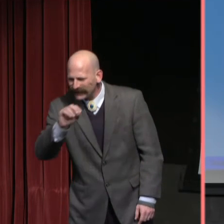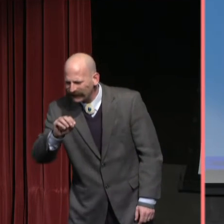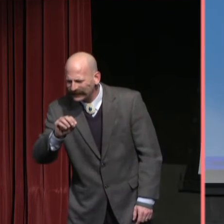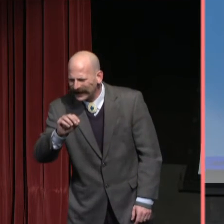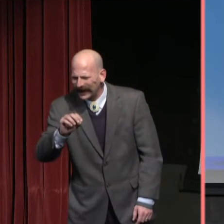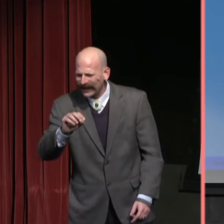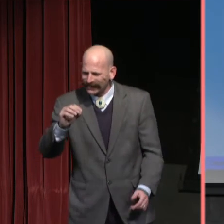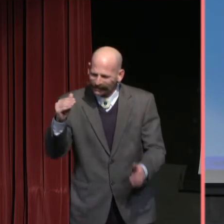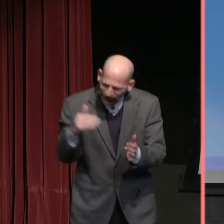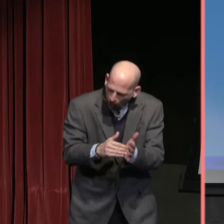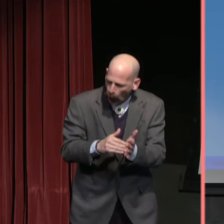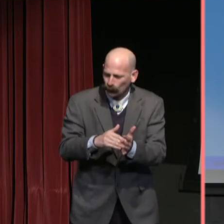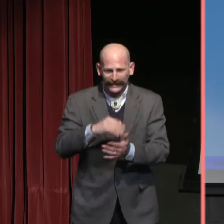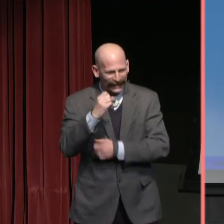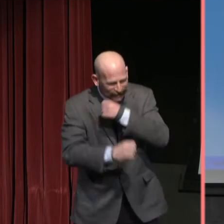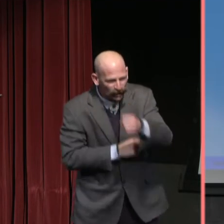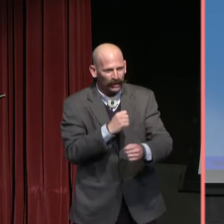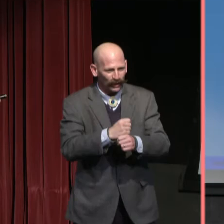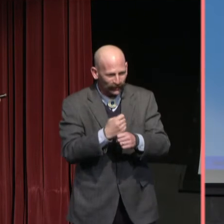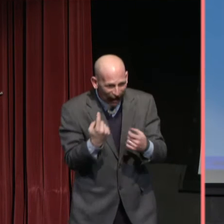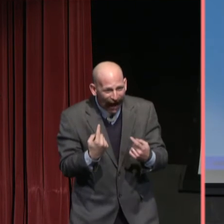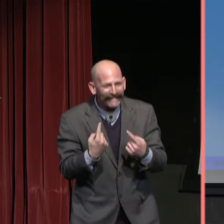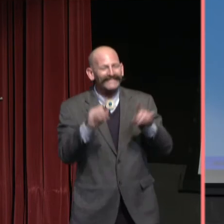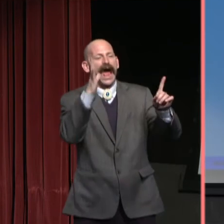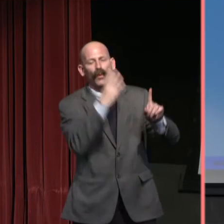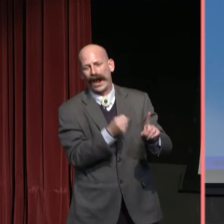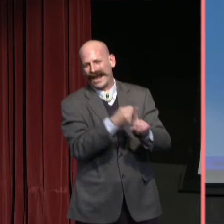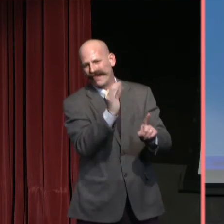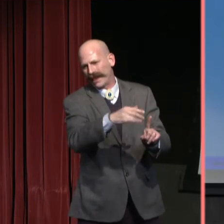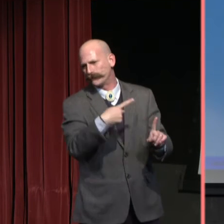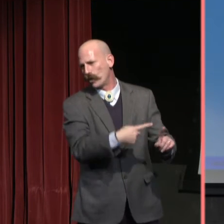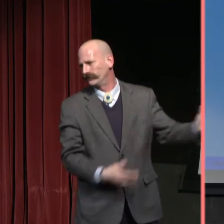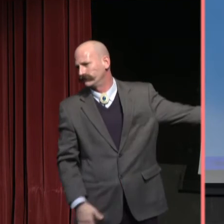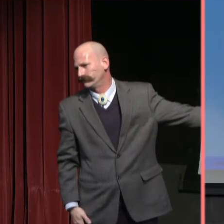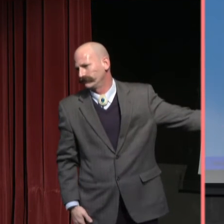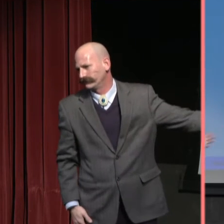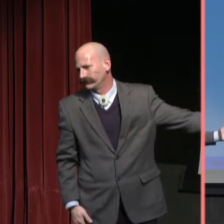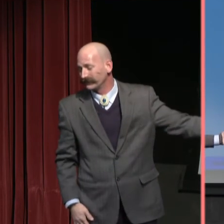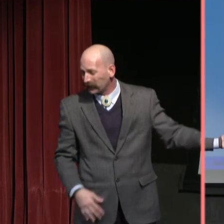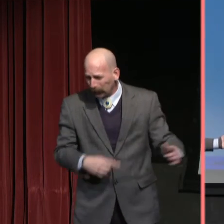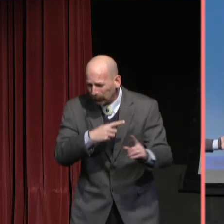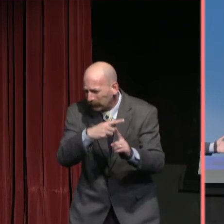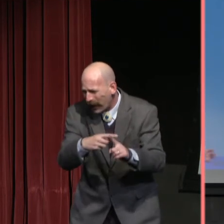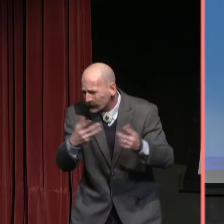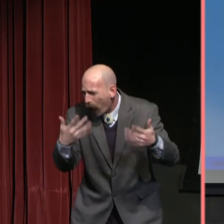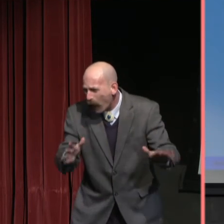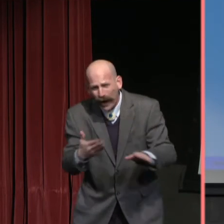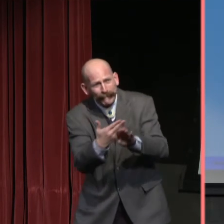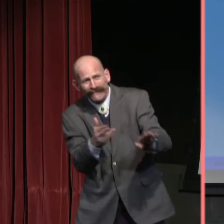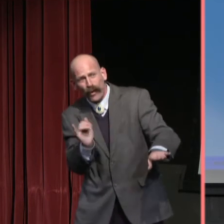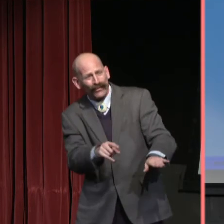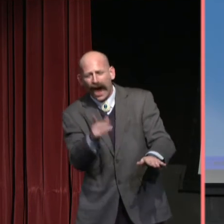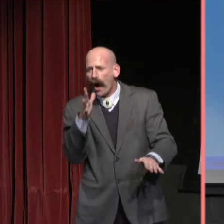But even more importantly, we will use up all the fossil fuels long before oxygen can